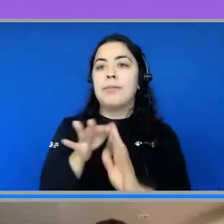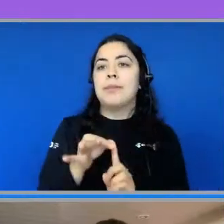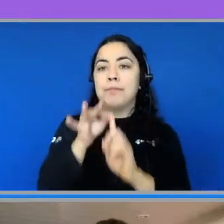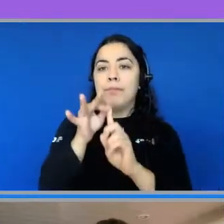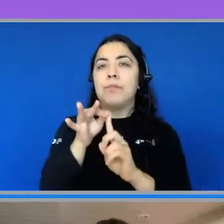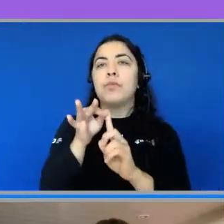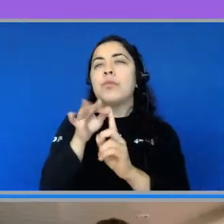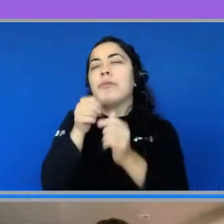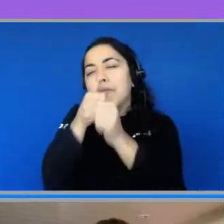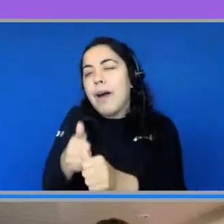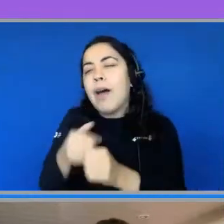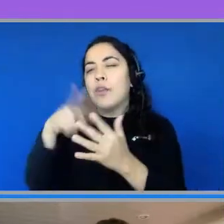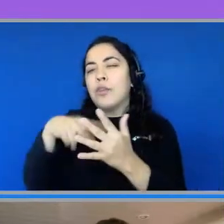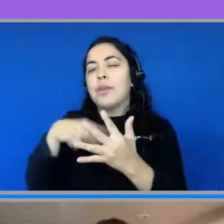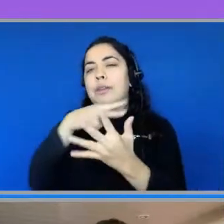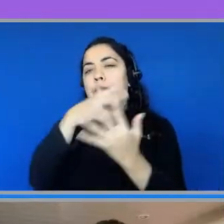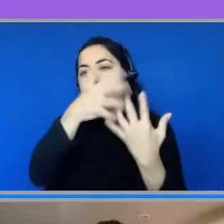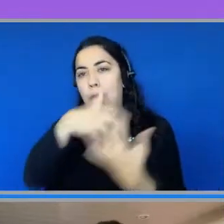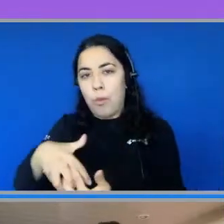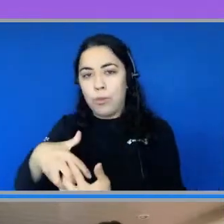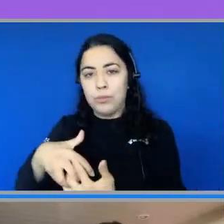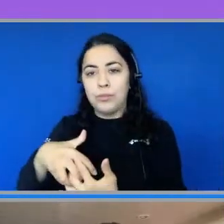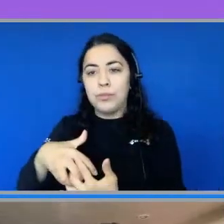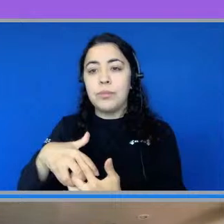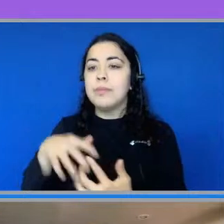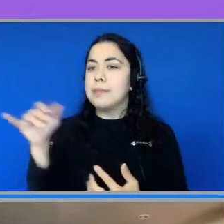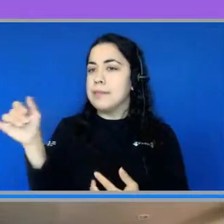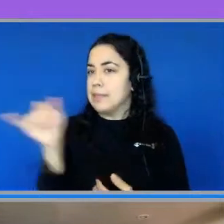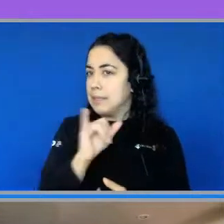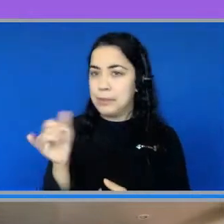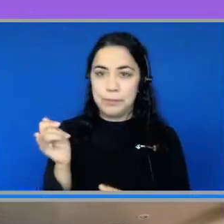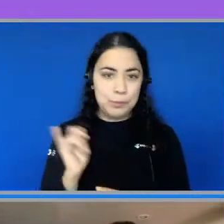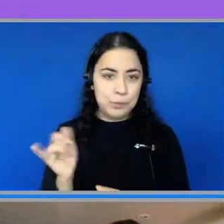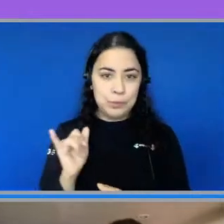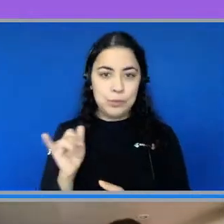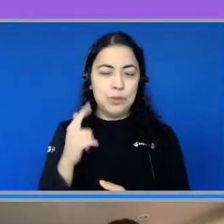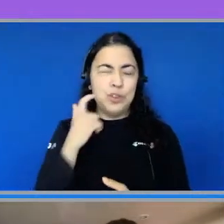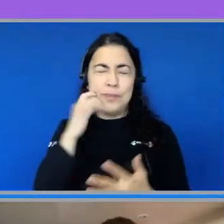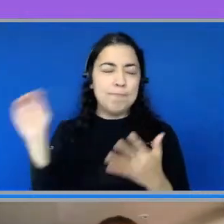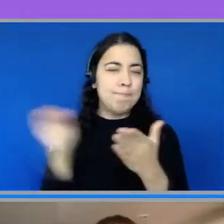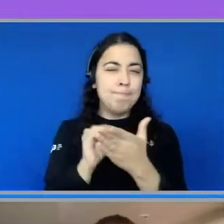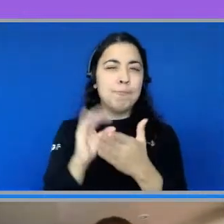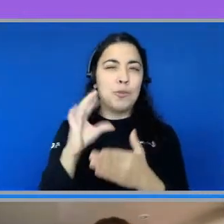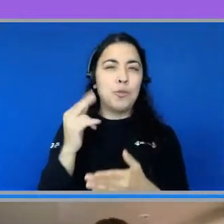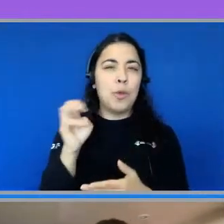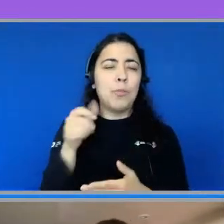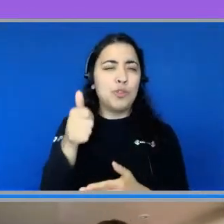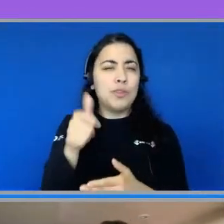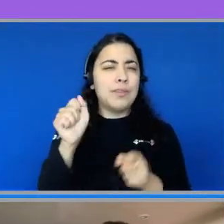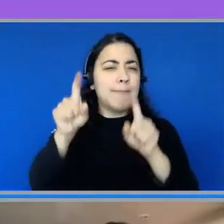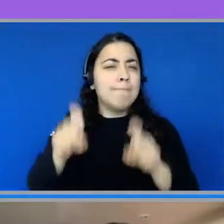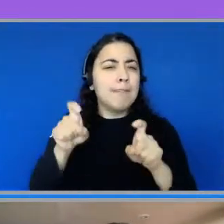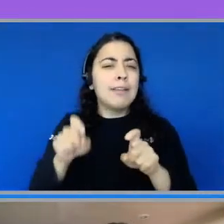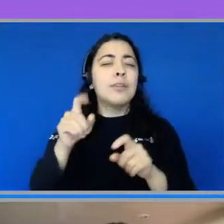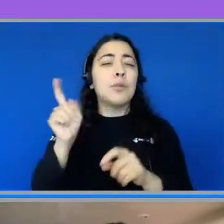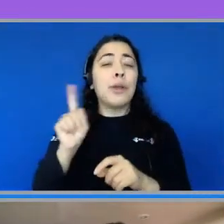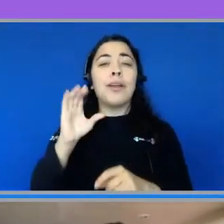special in terms of reading flow. And that also has just been implemented in in Chrome.